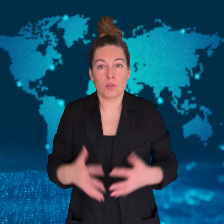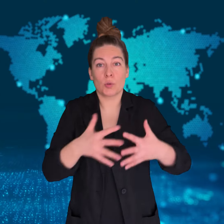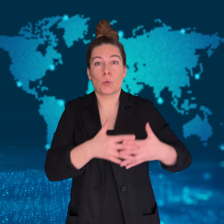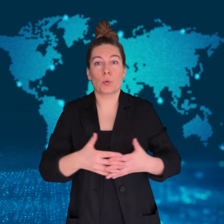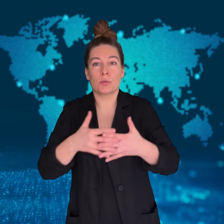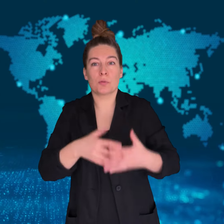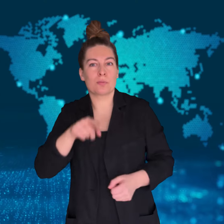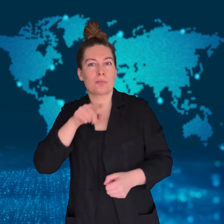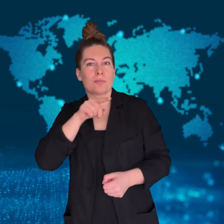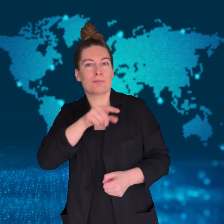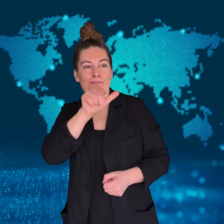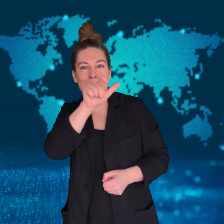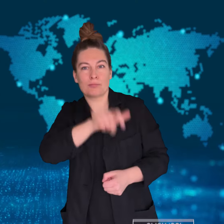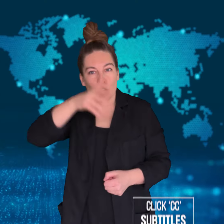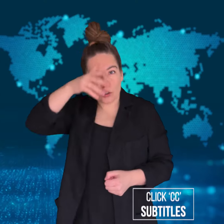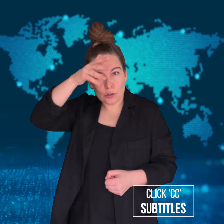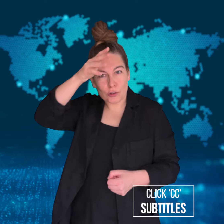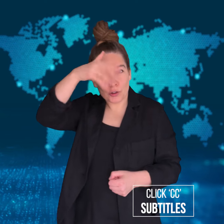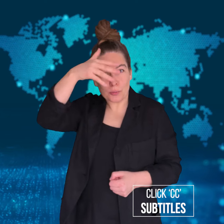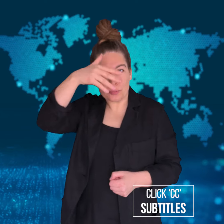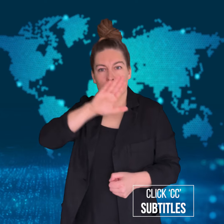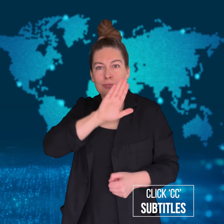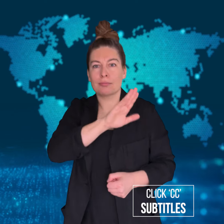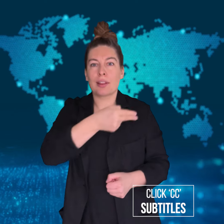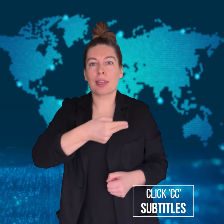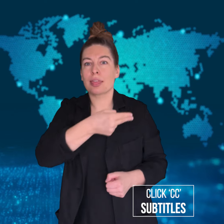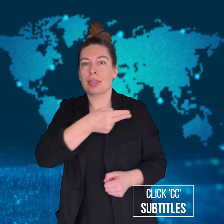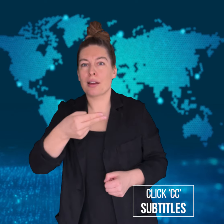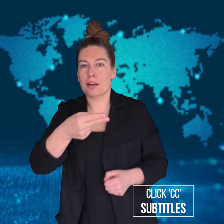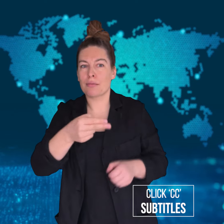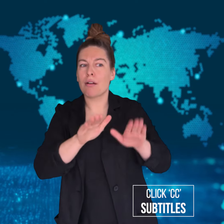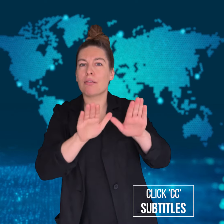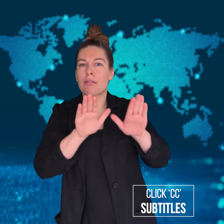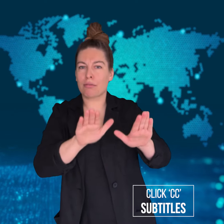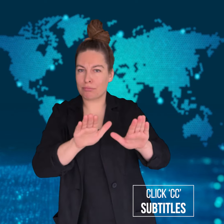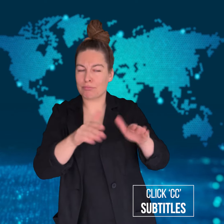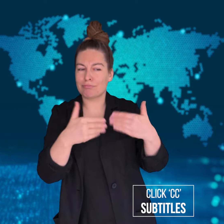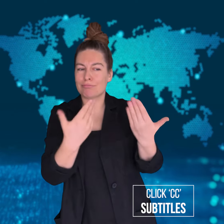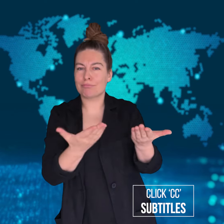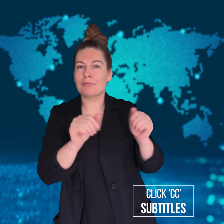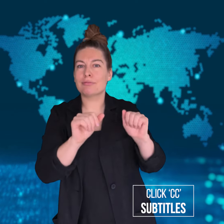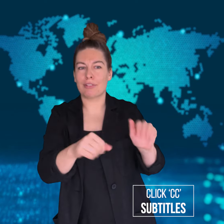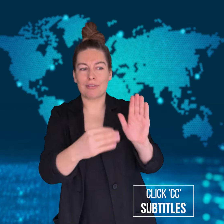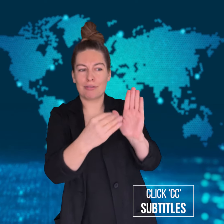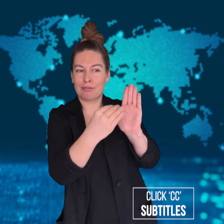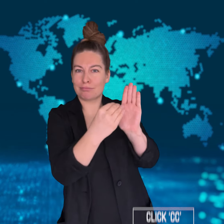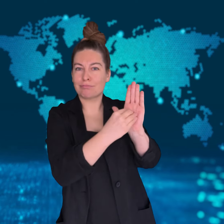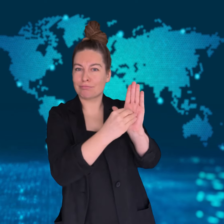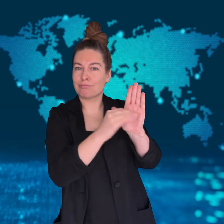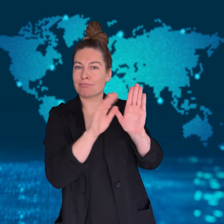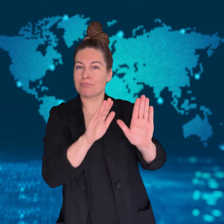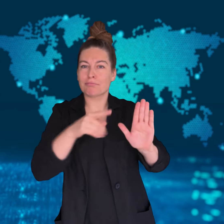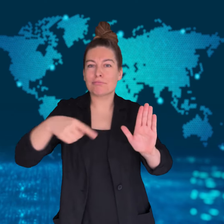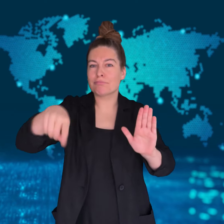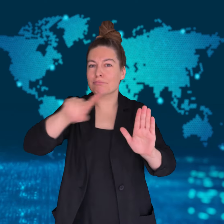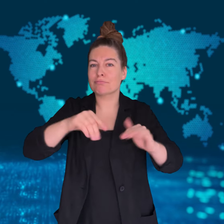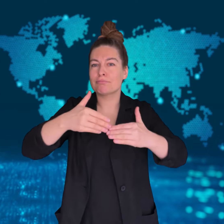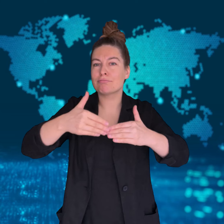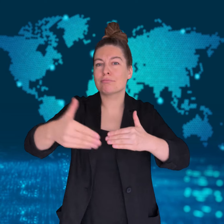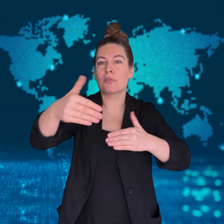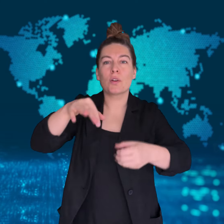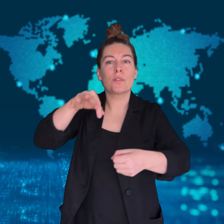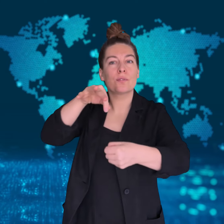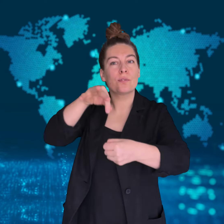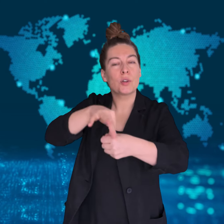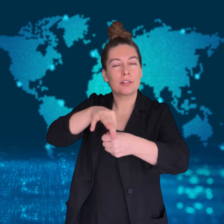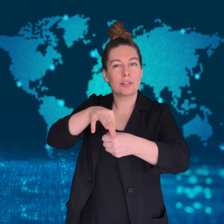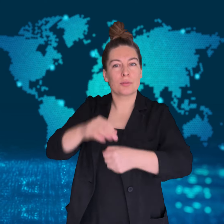Trump stays on ballot